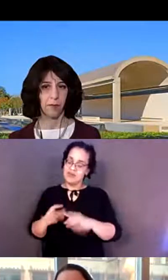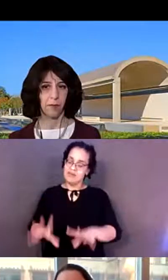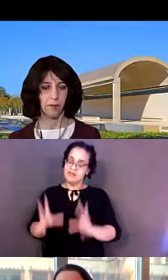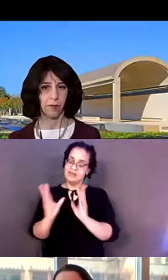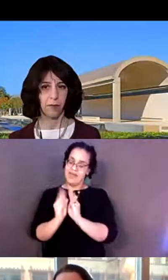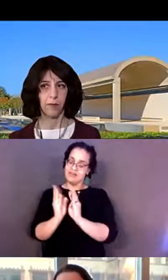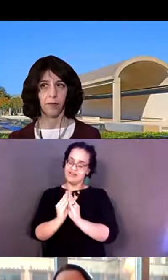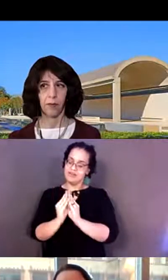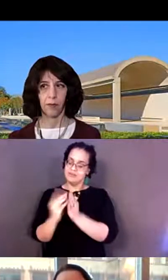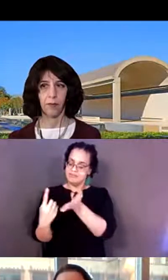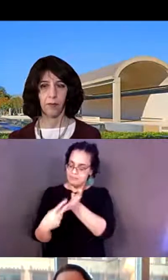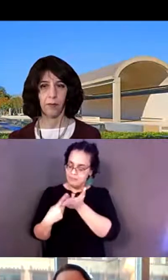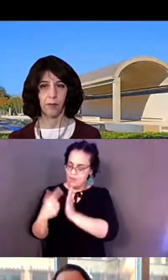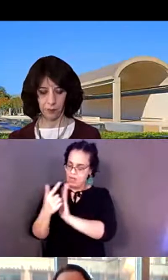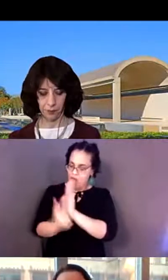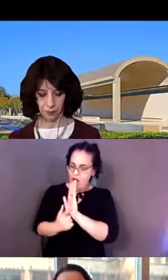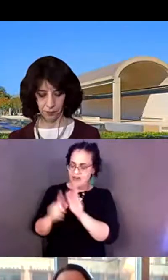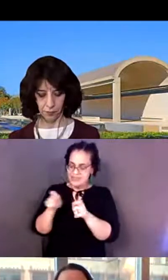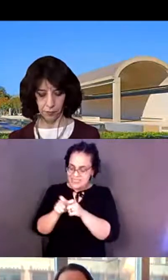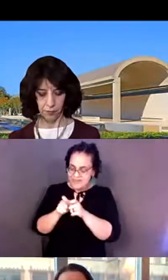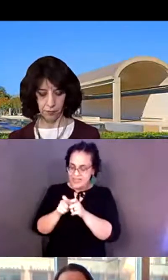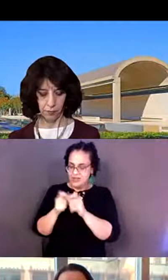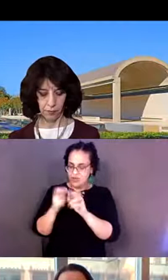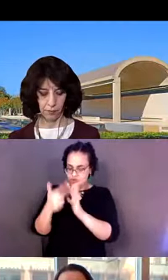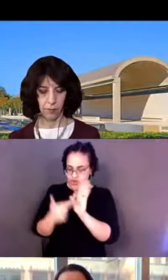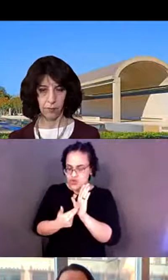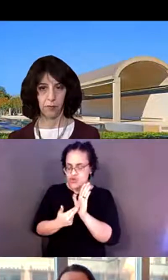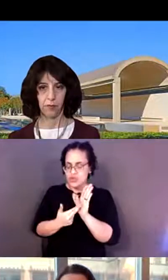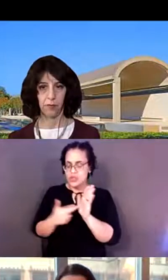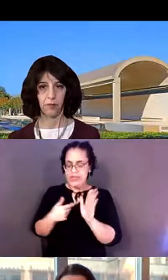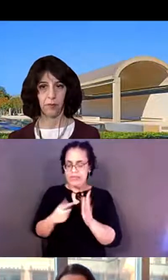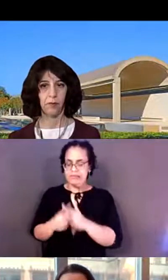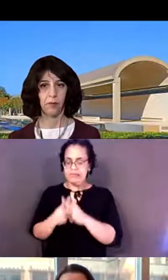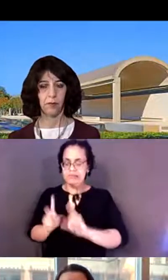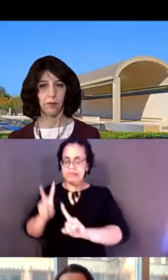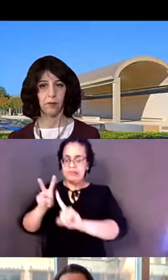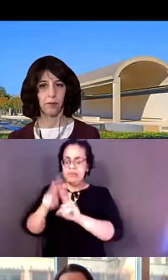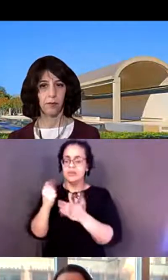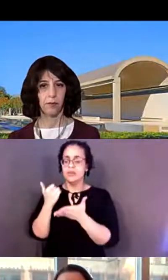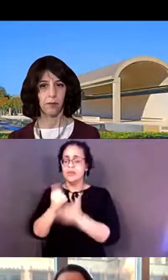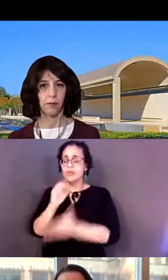practices or things they needed to implement to help the state